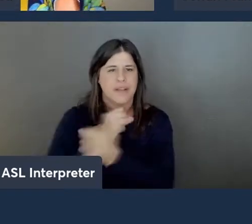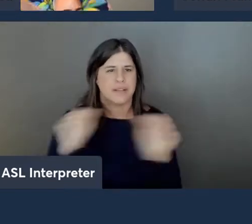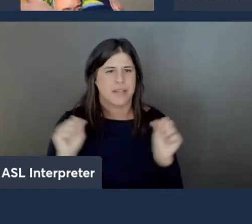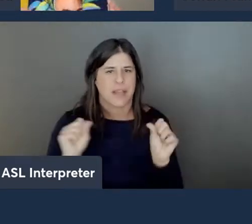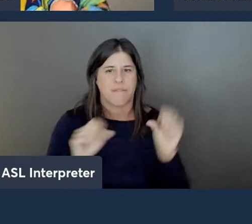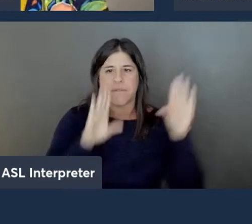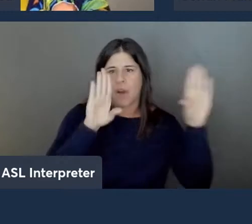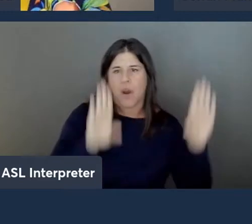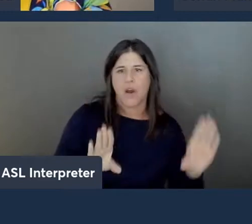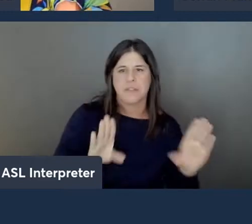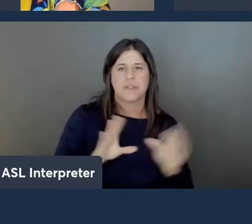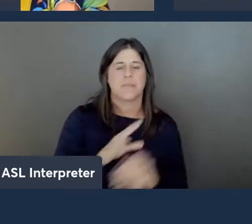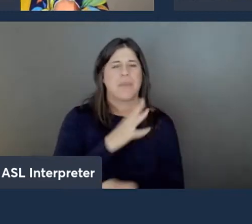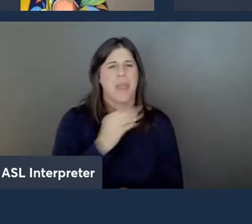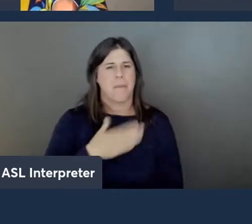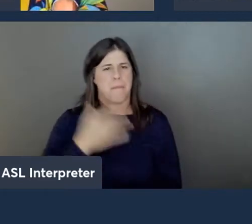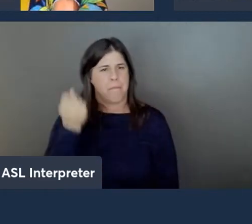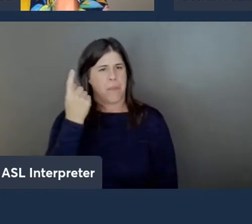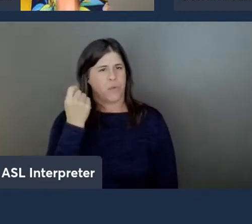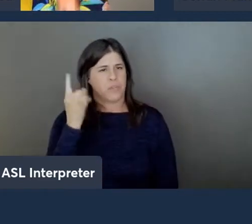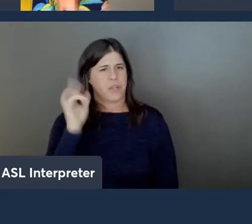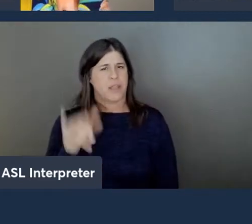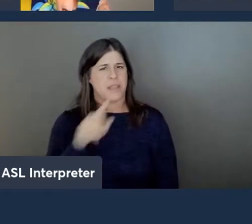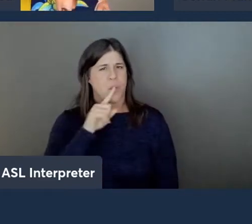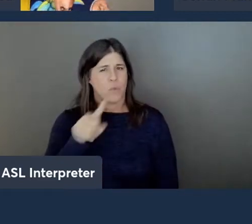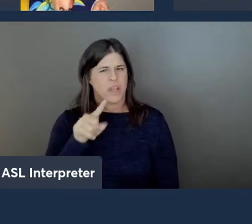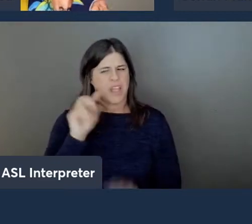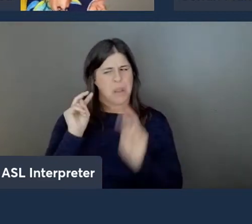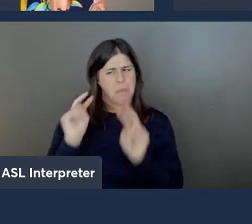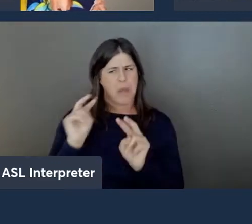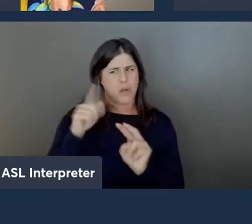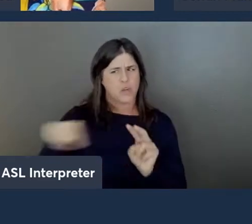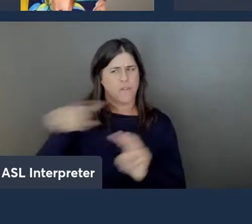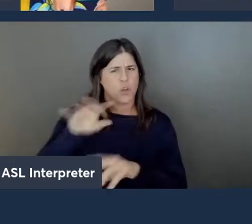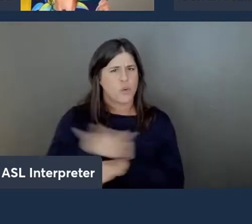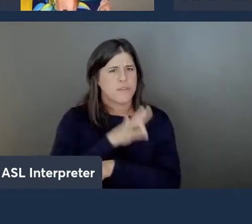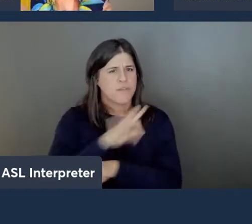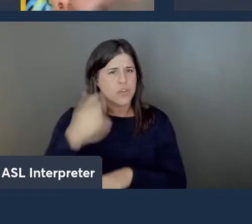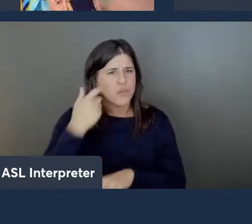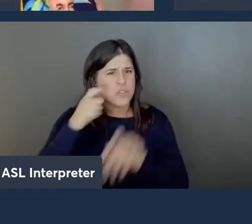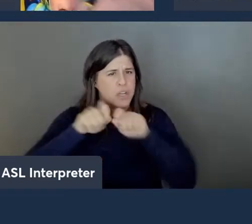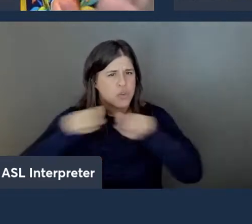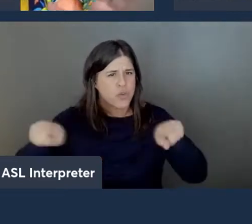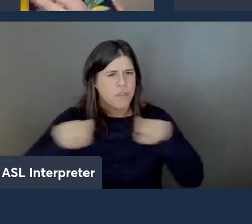And so my understanding is that kinda monitors for these like features you've launched, and what does it actually monitor?